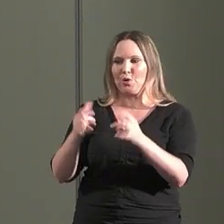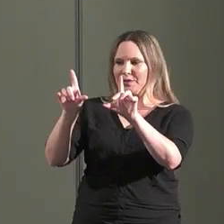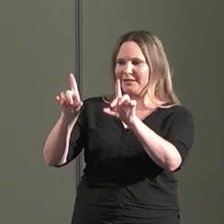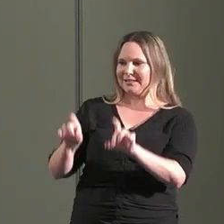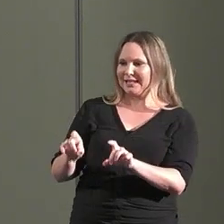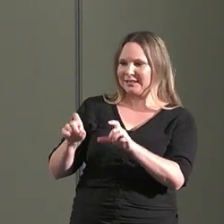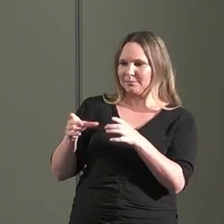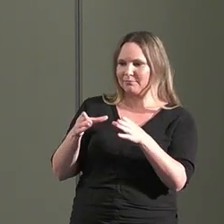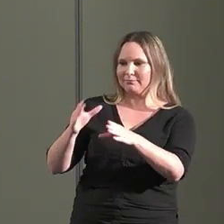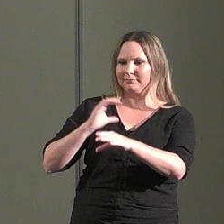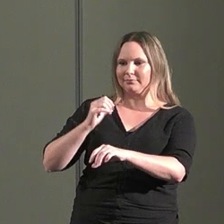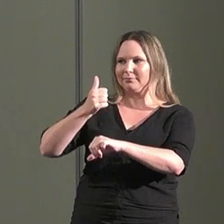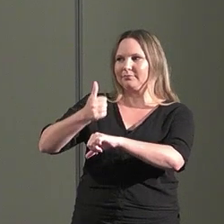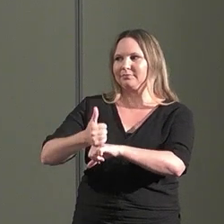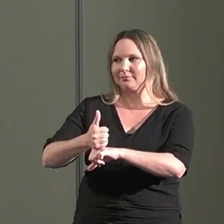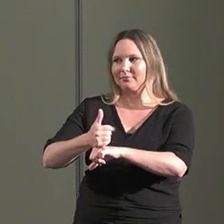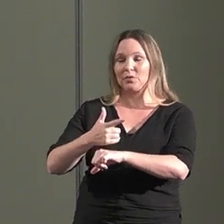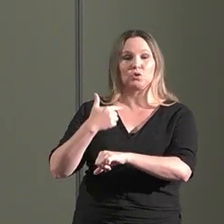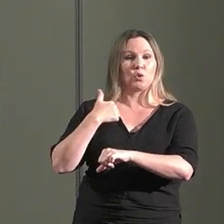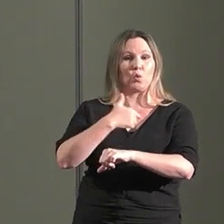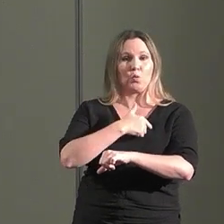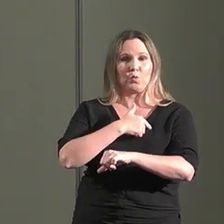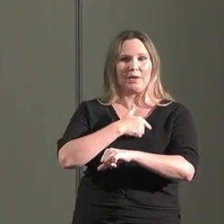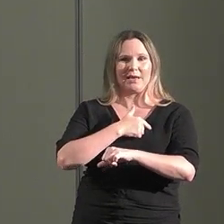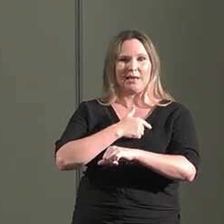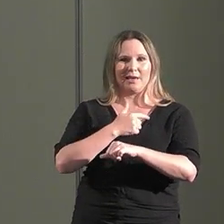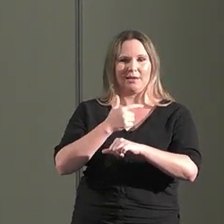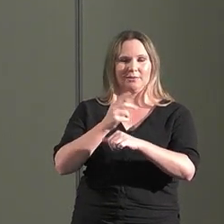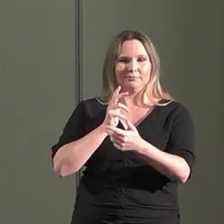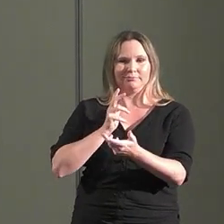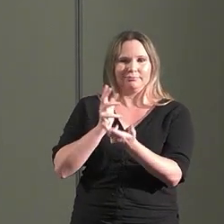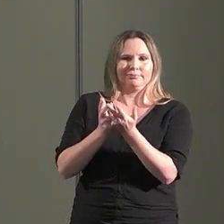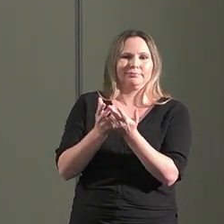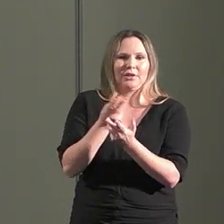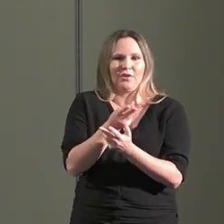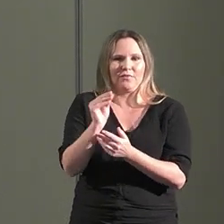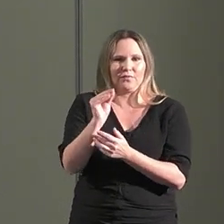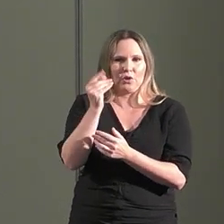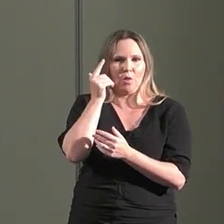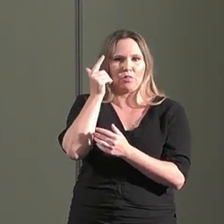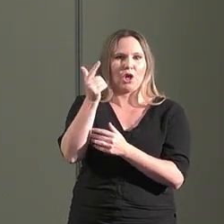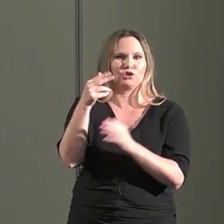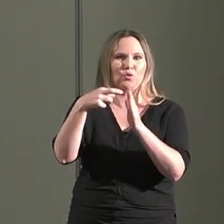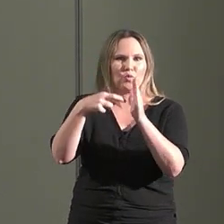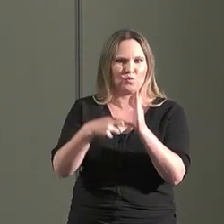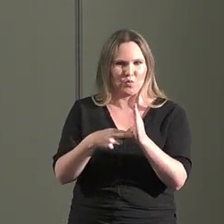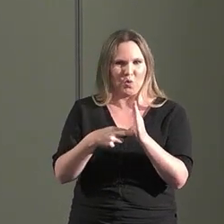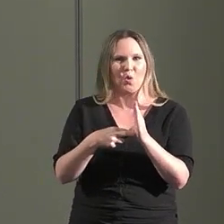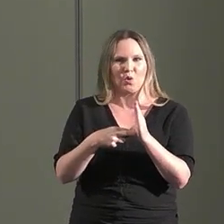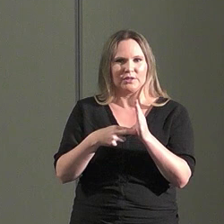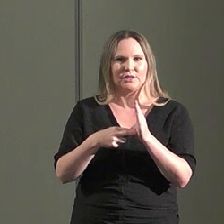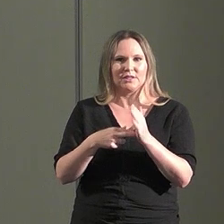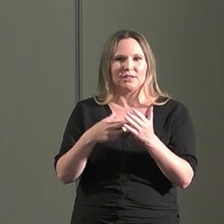we customize a few logical rules as part of that to better alliance to test the same thing